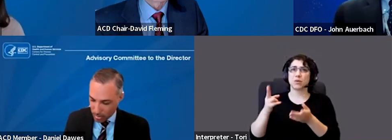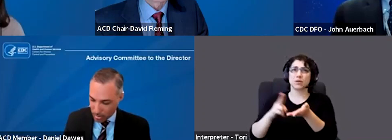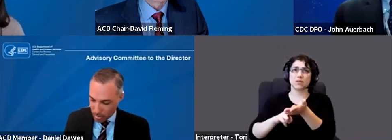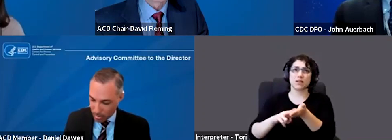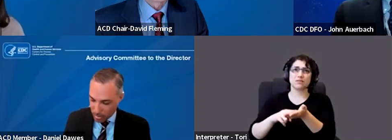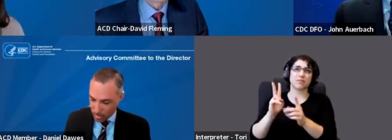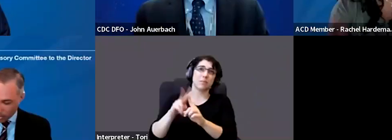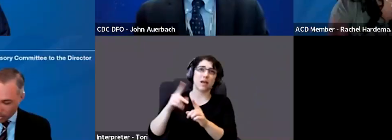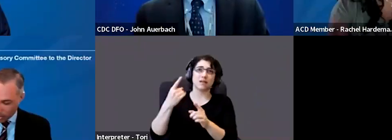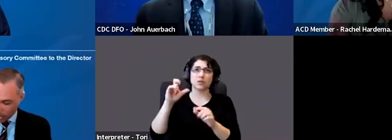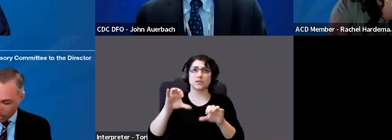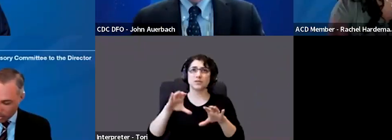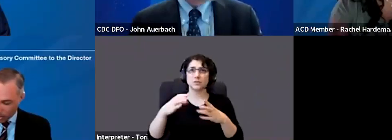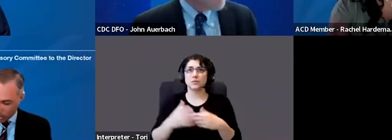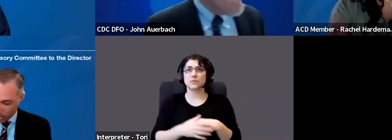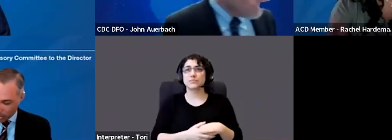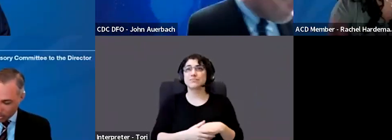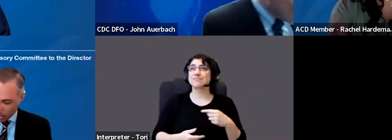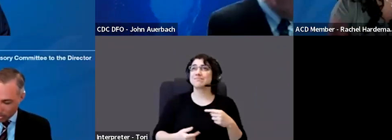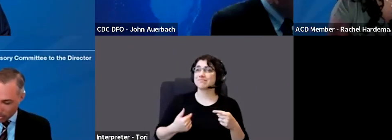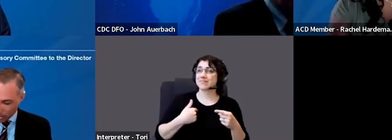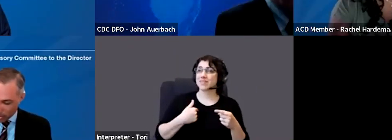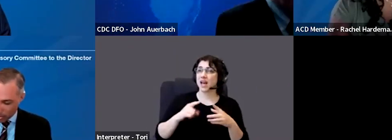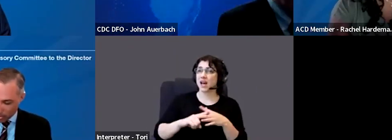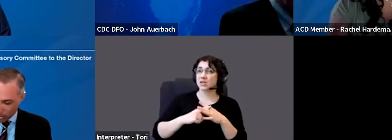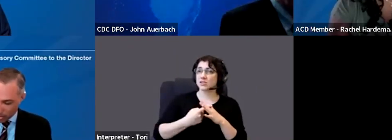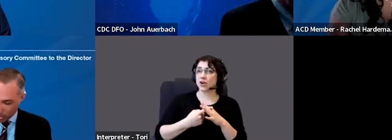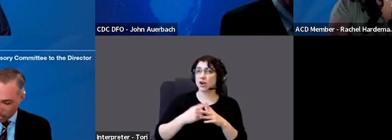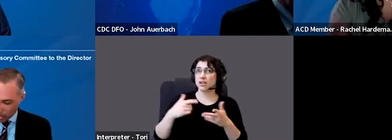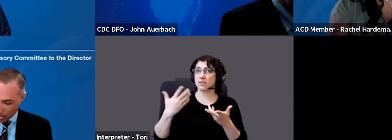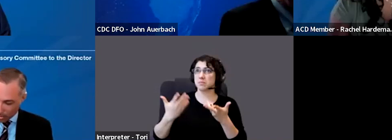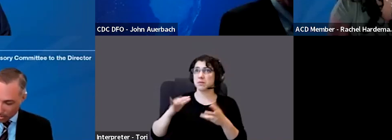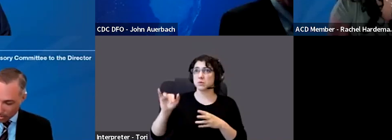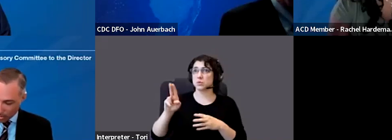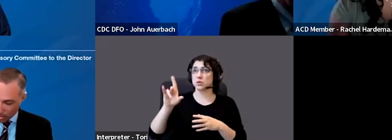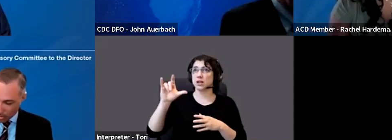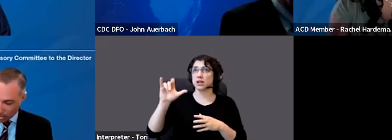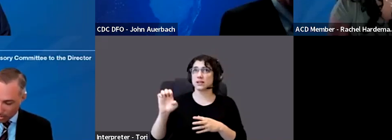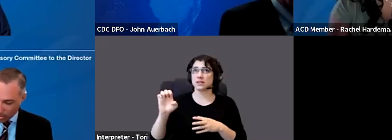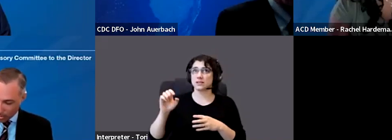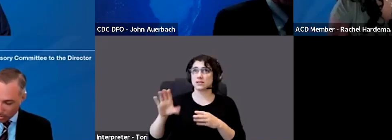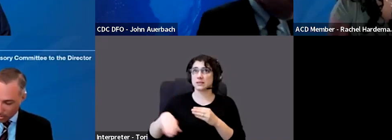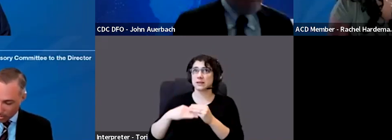Right. Now, let me start and maybe Julie can pick it up from there. Certainly the expertise in state and local --